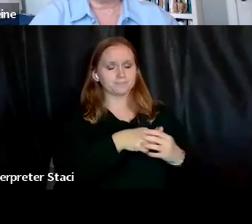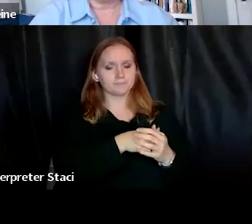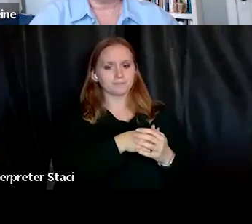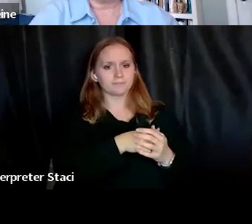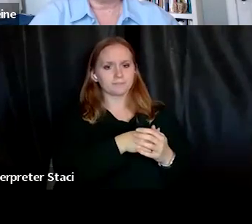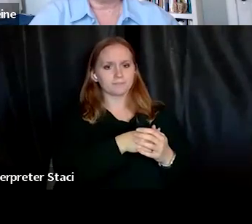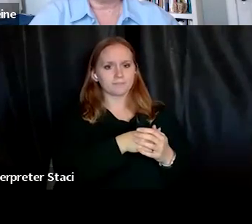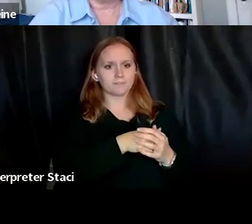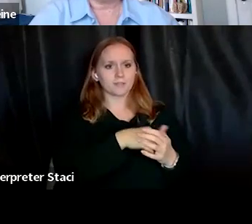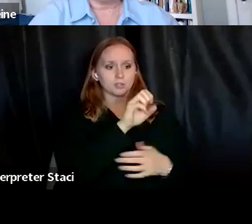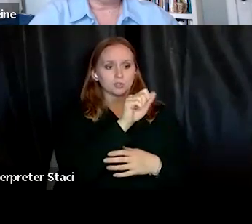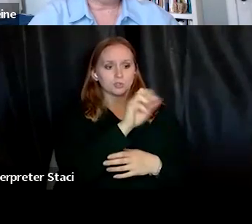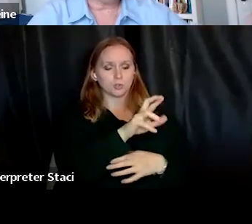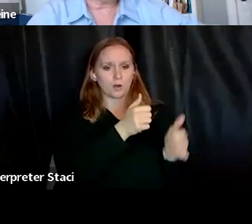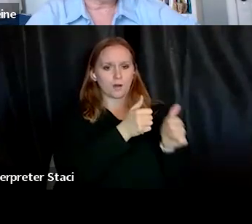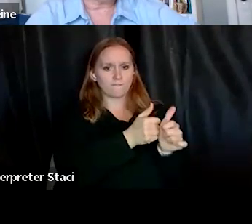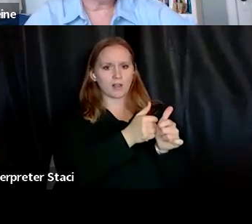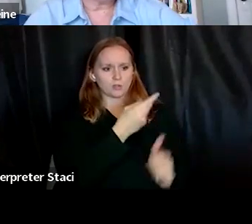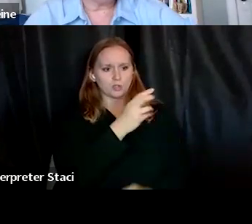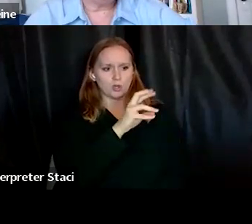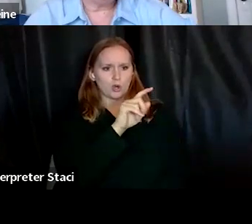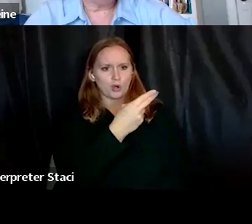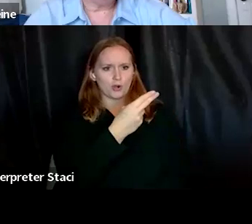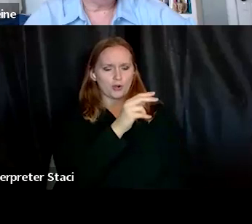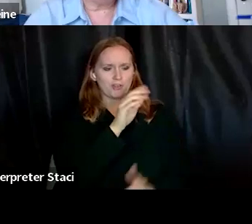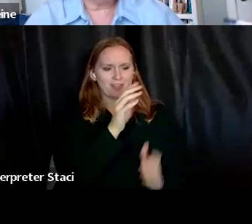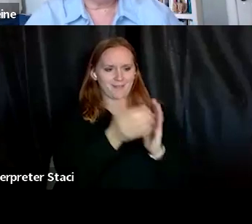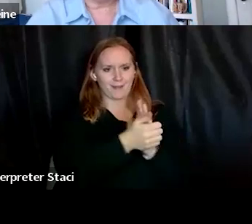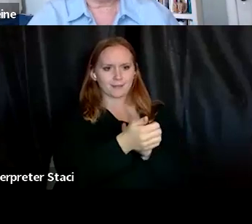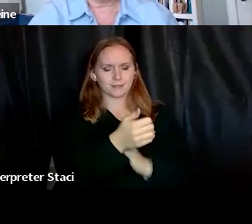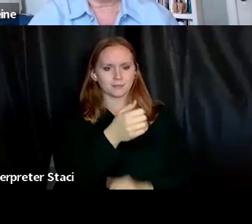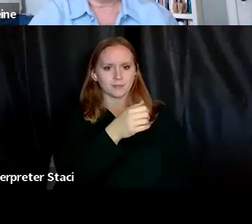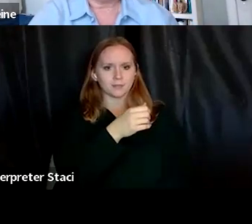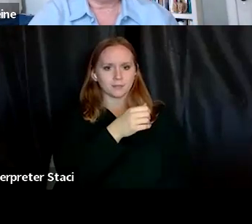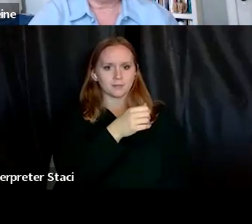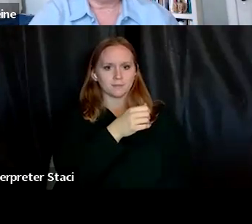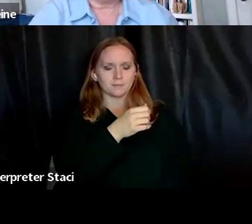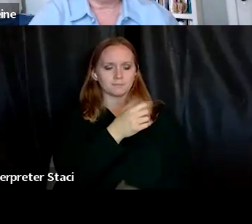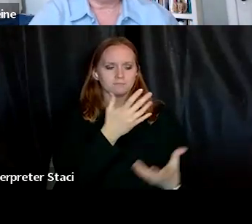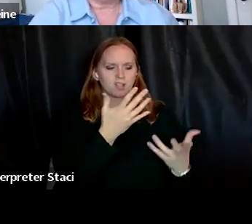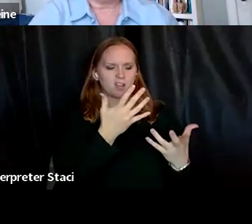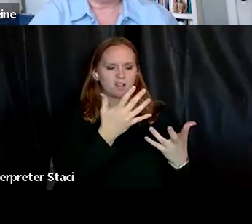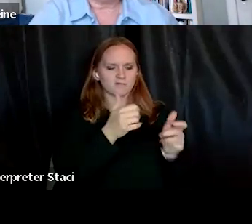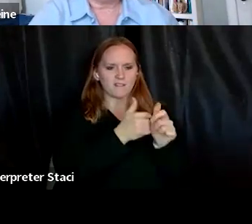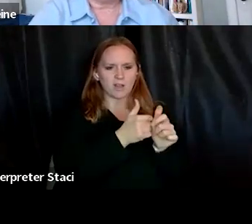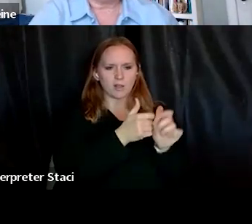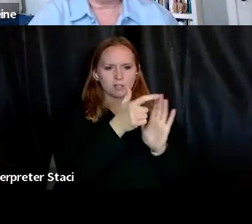Like SOAR follows the HEARTH Act definition of homelessness. So that includes those that follow the more traditional definition of homelessness like living outside